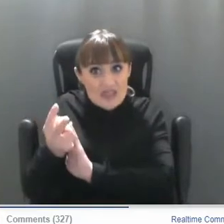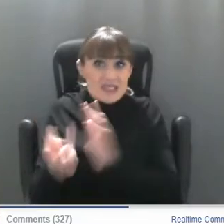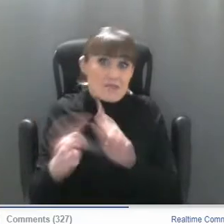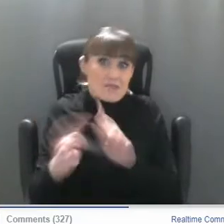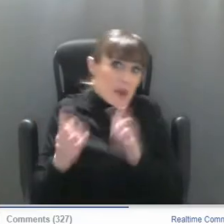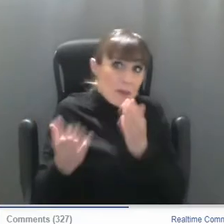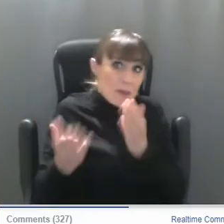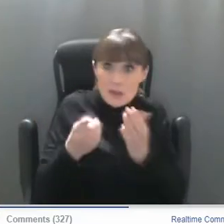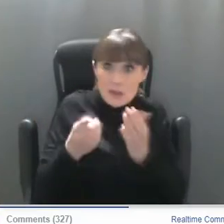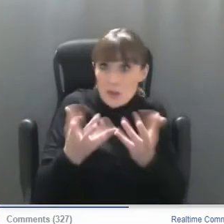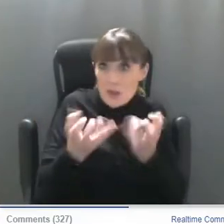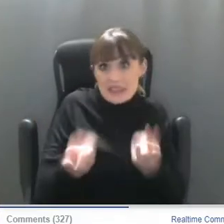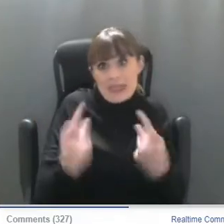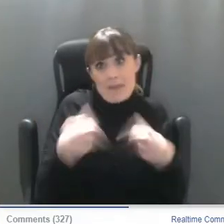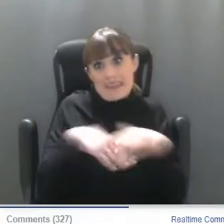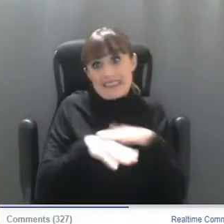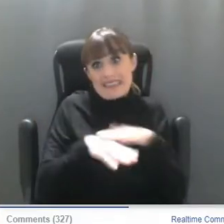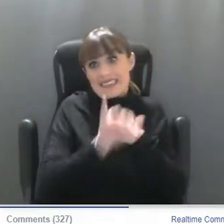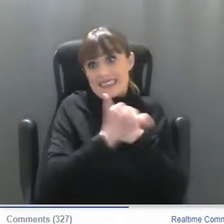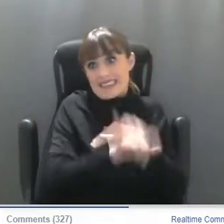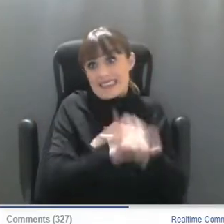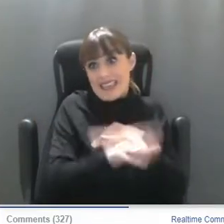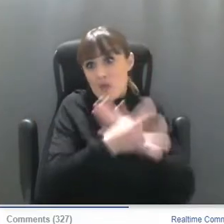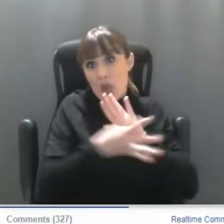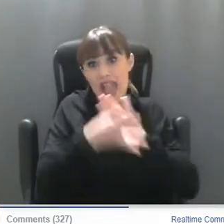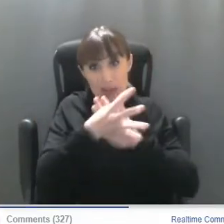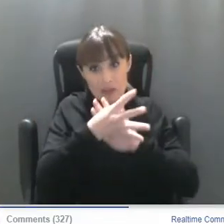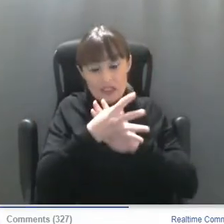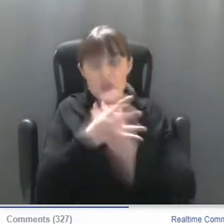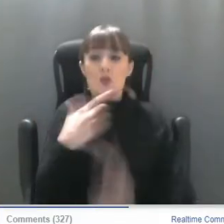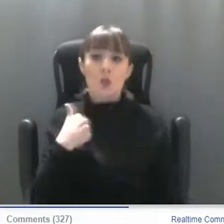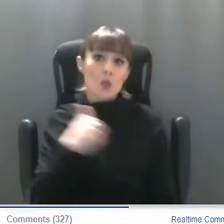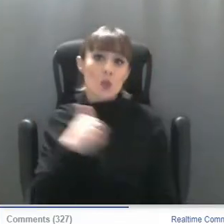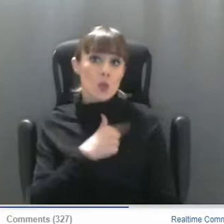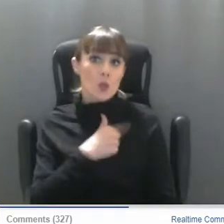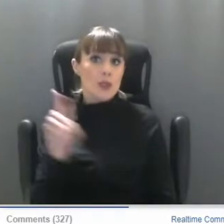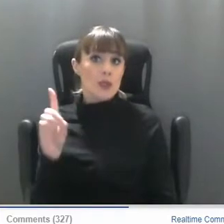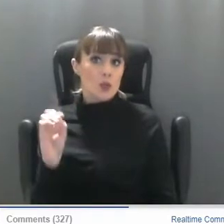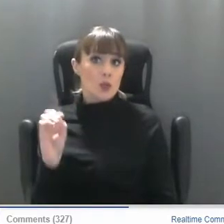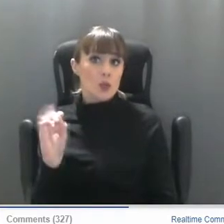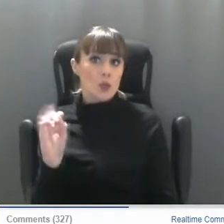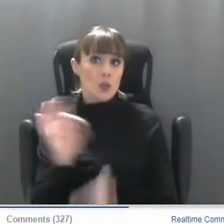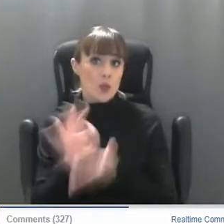where we want them to be. That helps us. We got four foxes to replace the wolves,